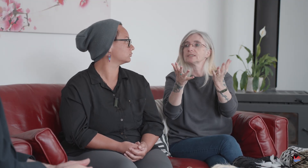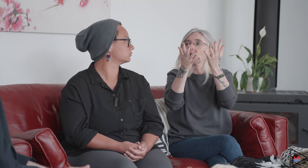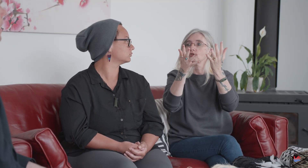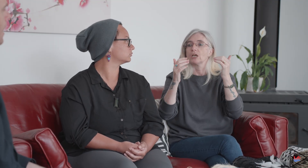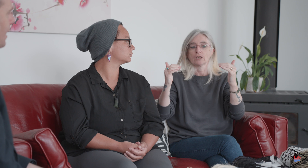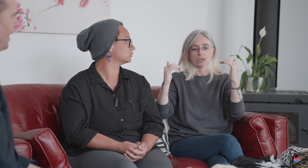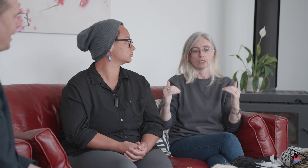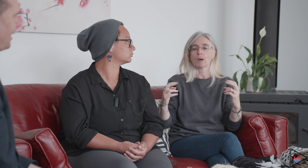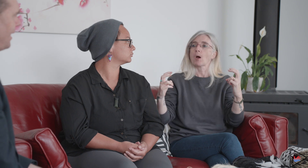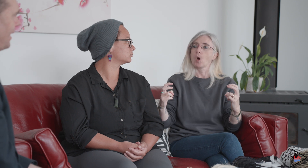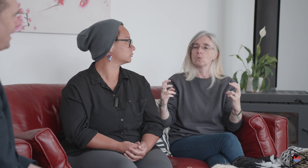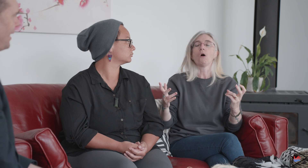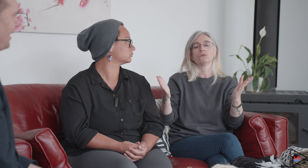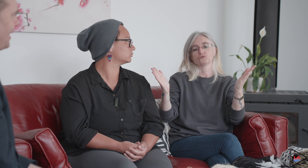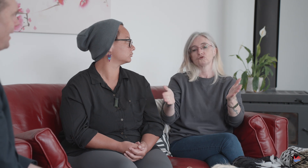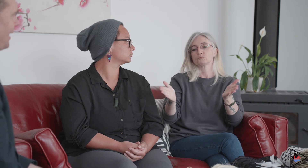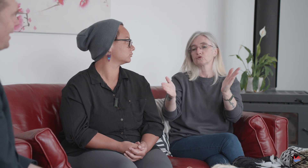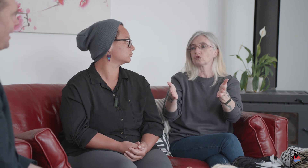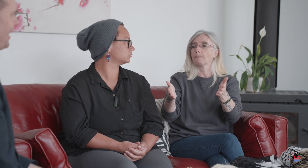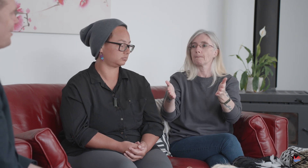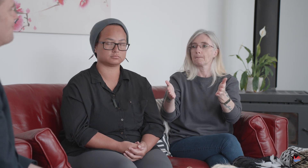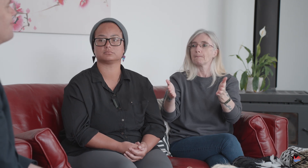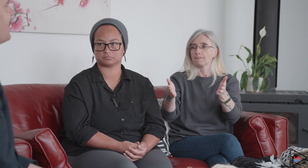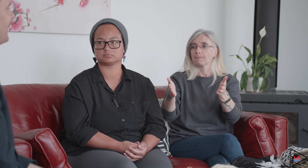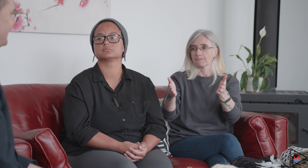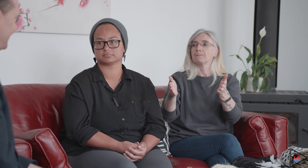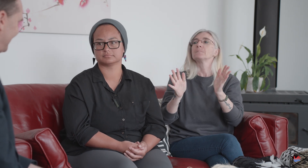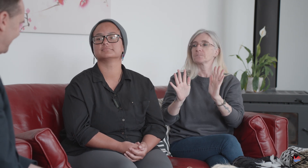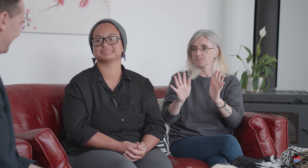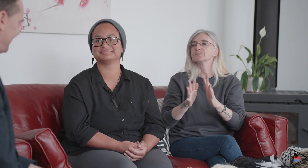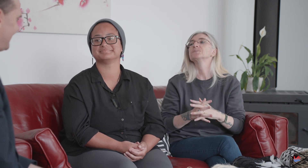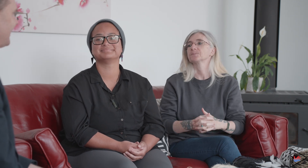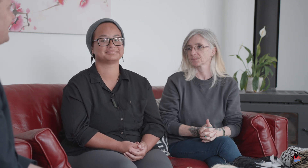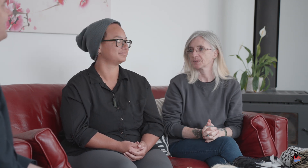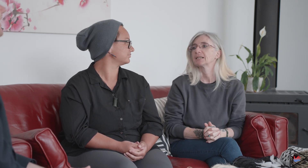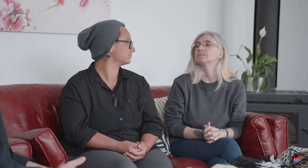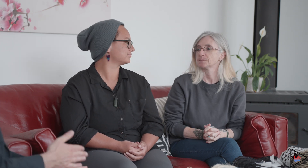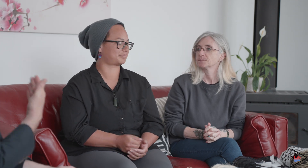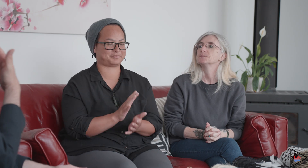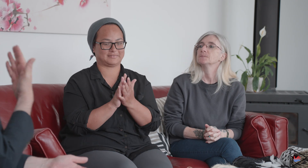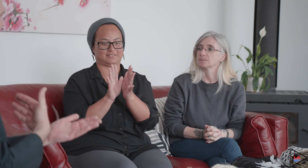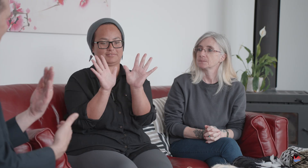concept of parents and grandparents supporting and growing the new leaves from the centre.